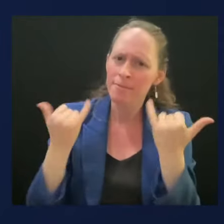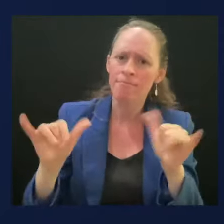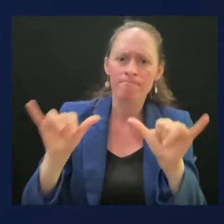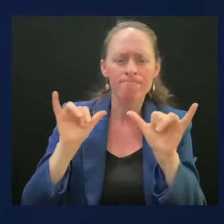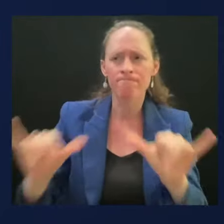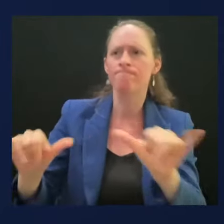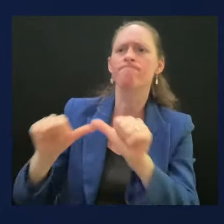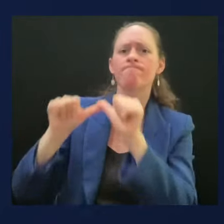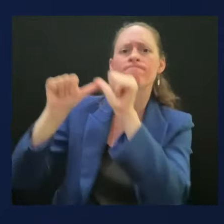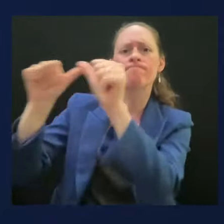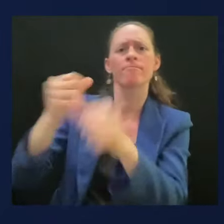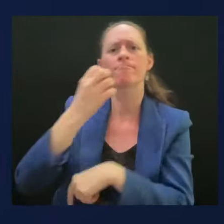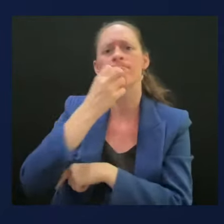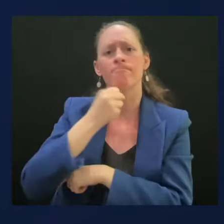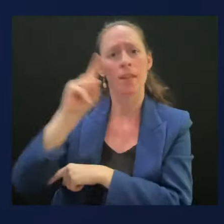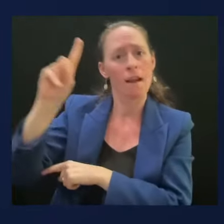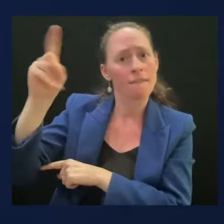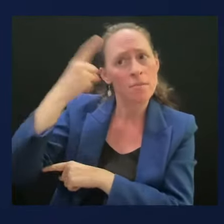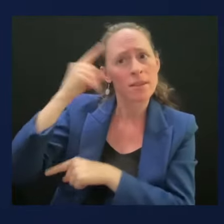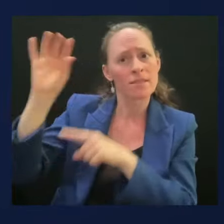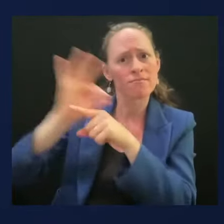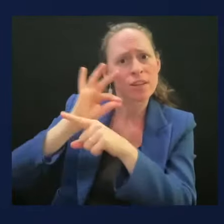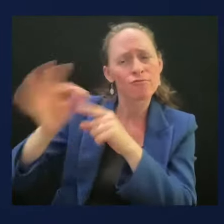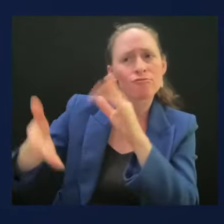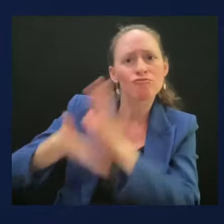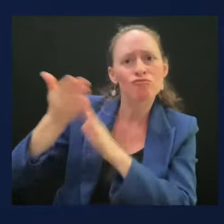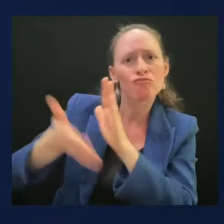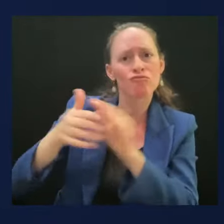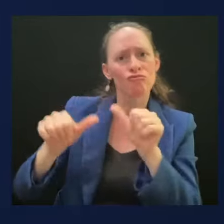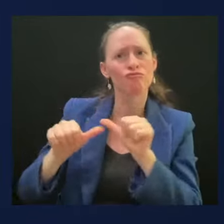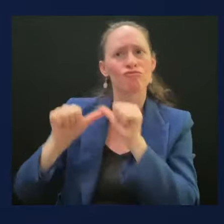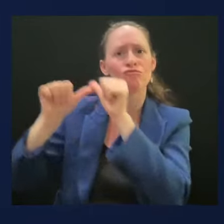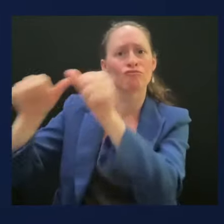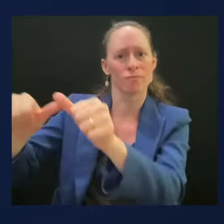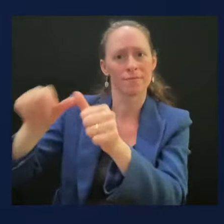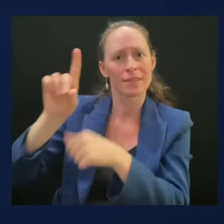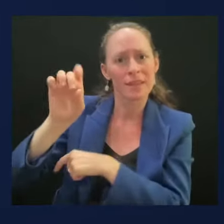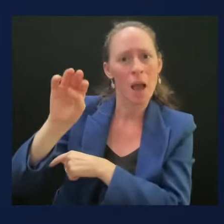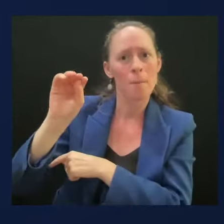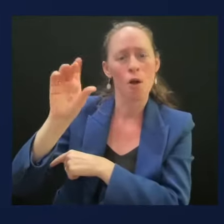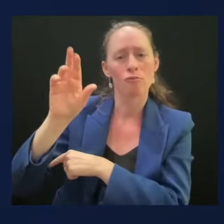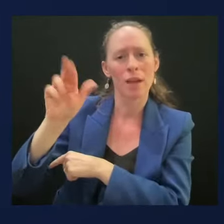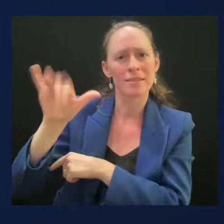Ladies and gentlemen, our commander in chief has long been a champion of our men and women in uniform.